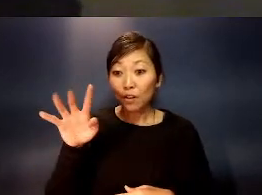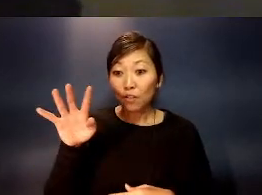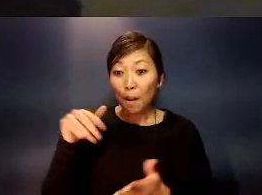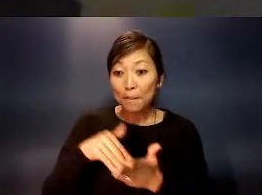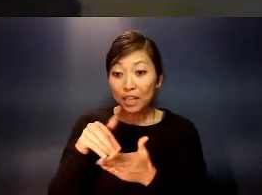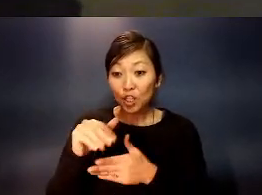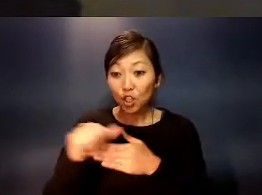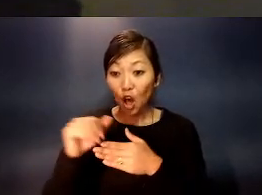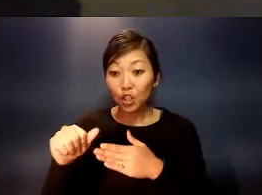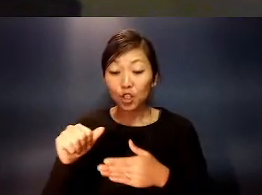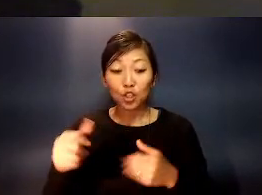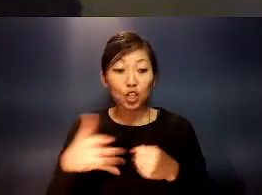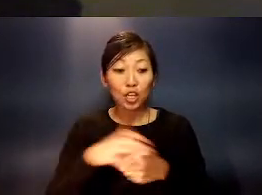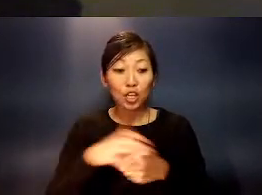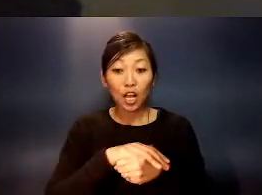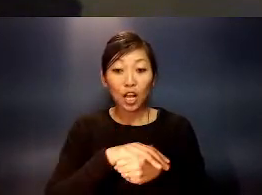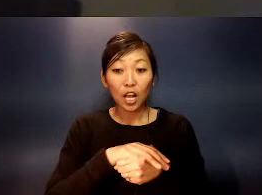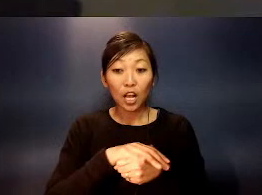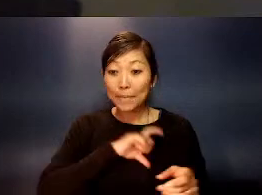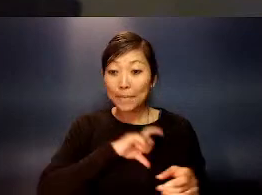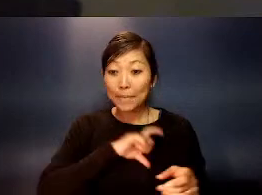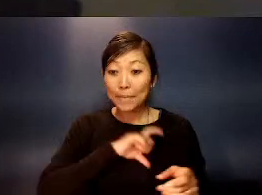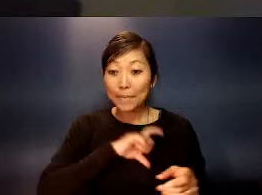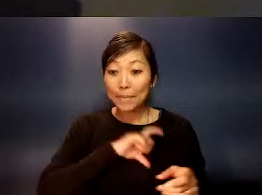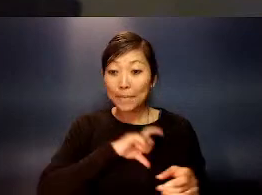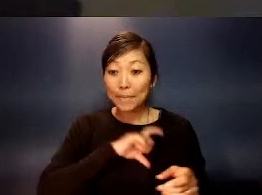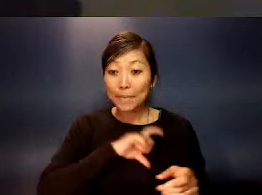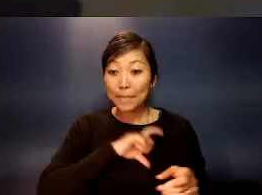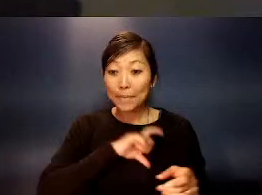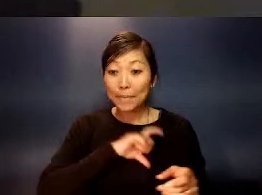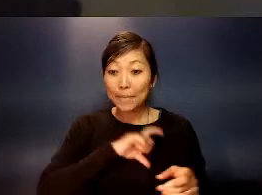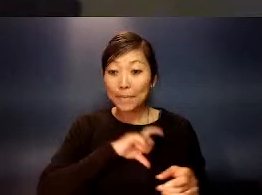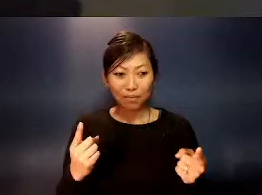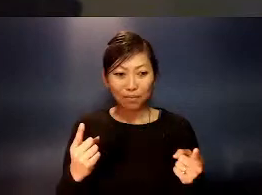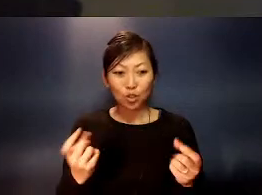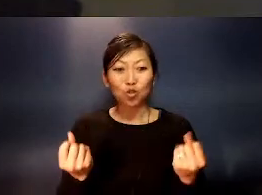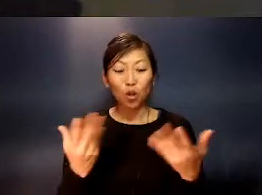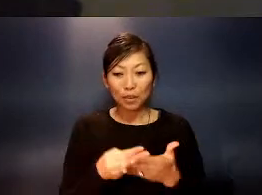MINNEAPOLIS TAXPAYERS CONCERNED, AS I AM, ABOUT THE ABILITY OF OUR CITY TO WEATHER BOTH KNOWN FINANCIAL